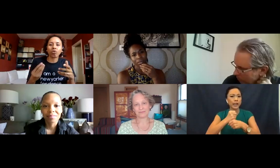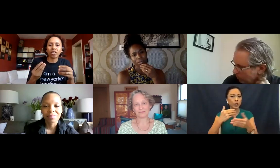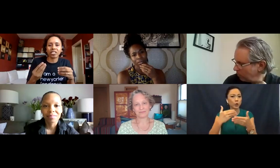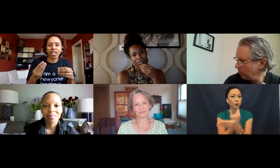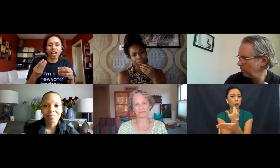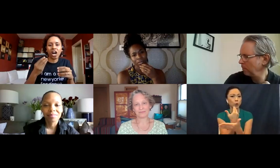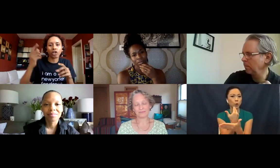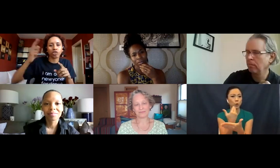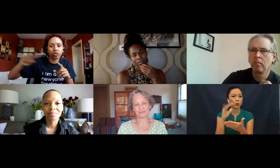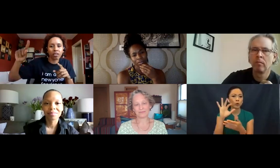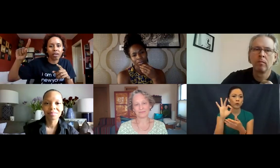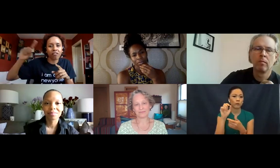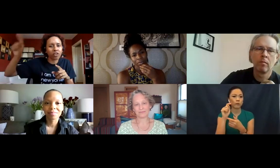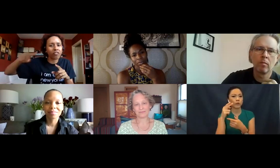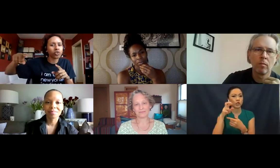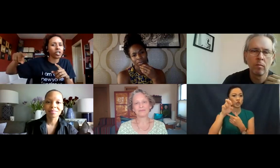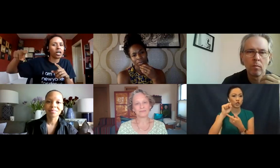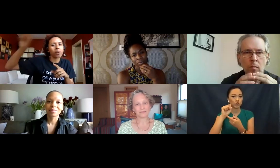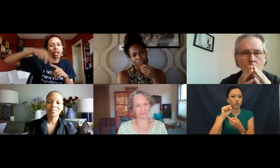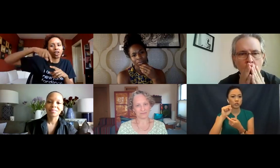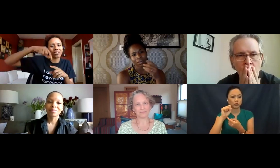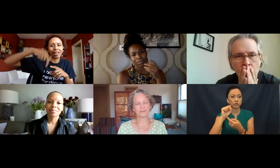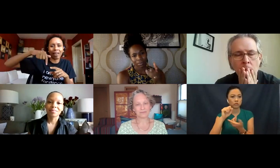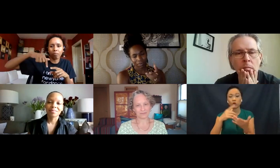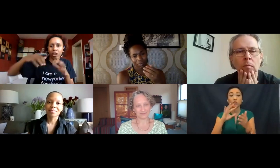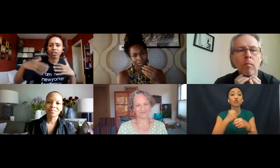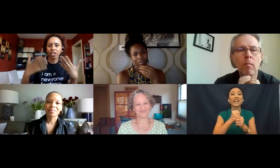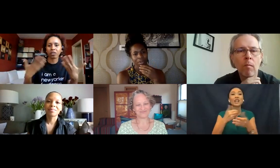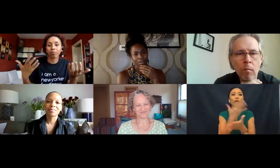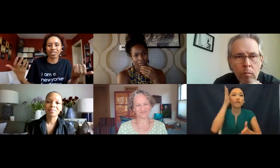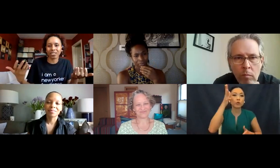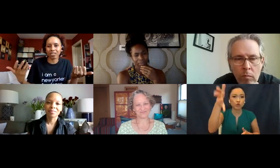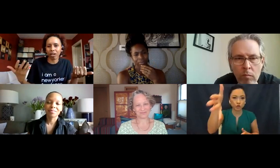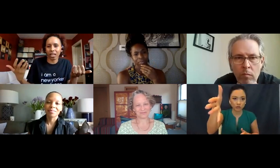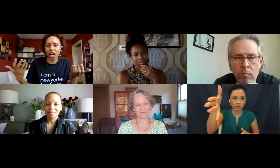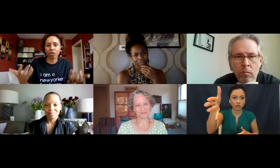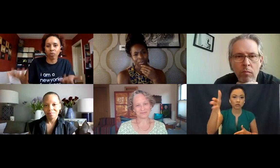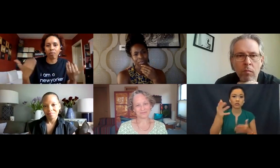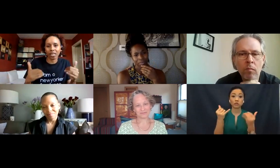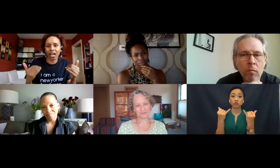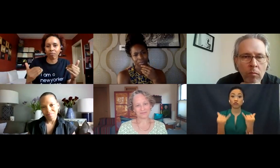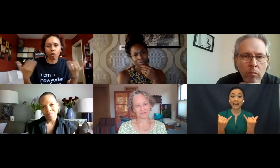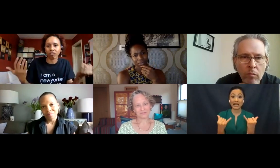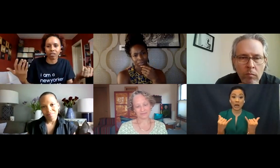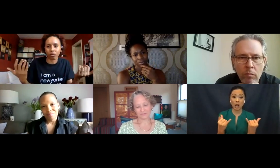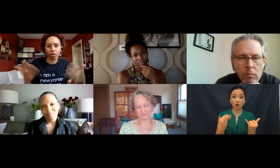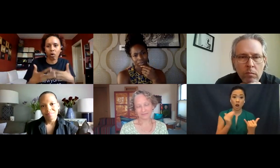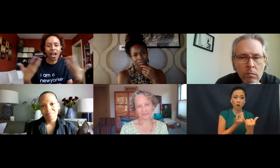How does our dreaming for the future appear today? How do we make that more visible and